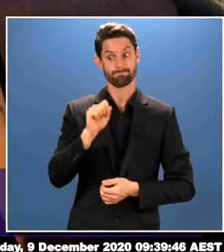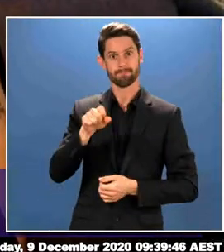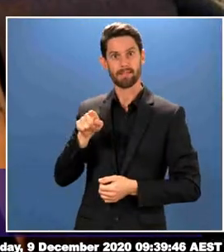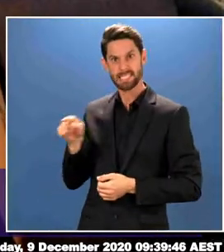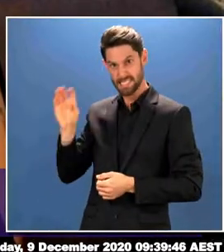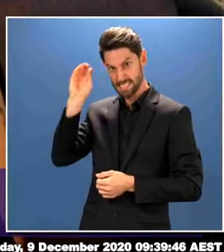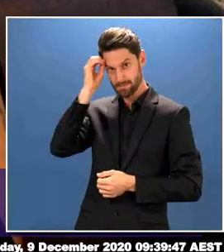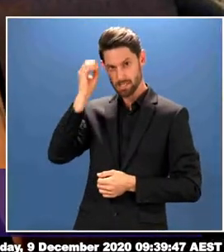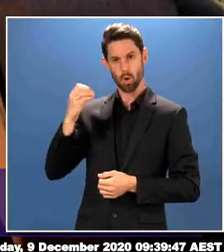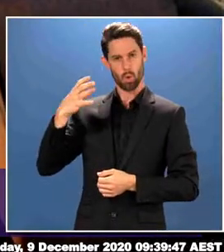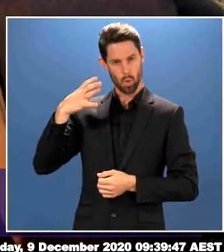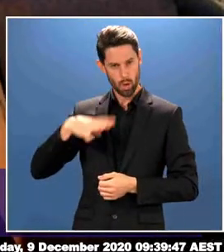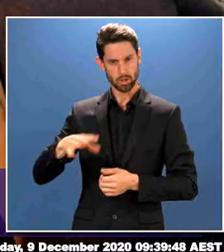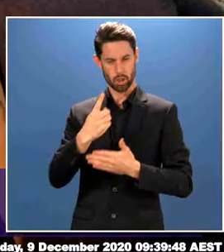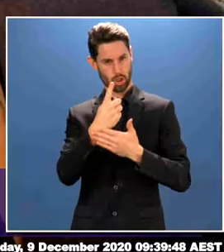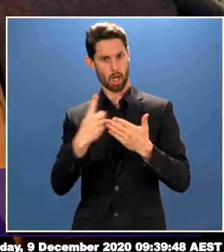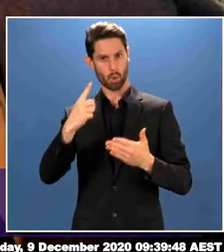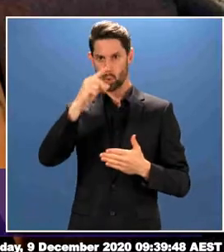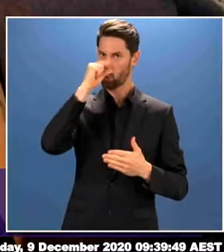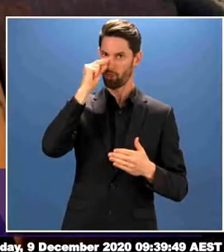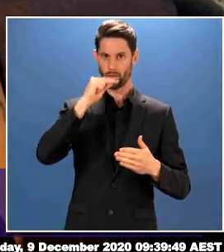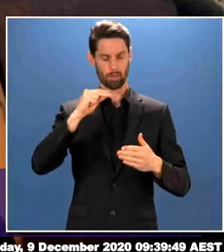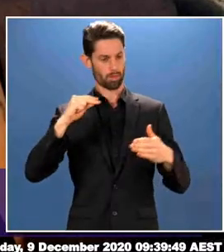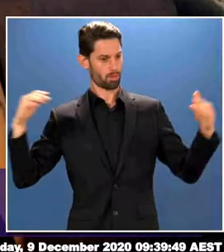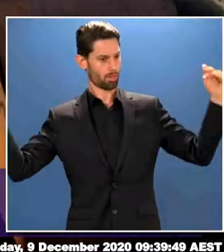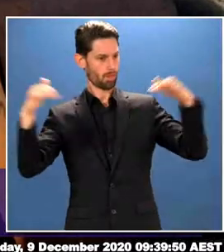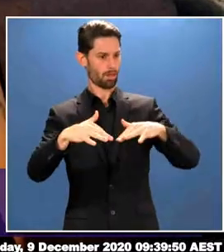youth autonomous day, meaning that young people could come together,